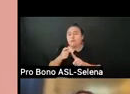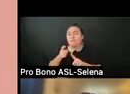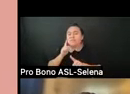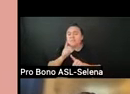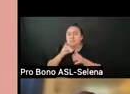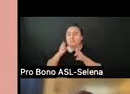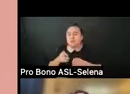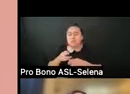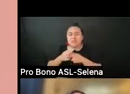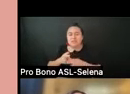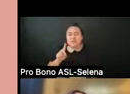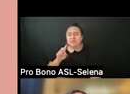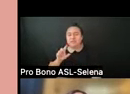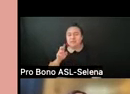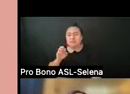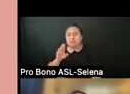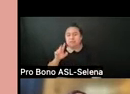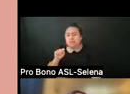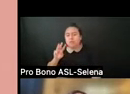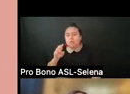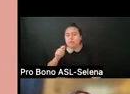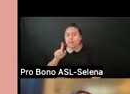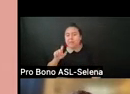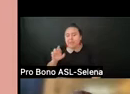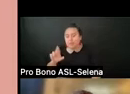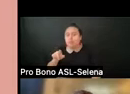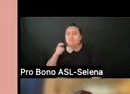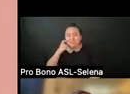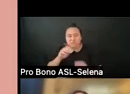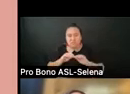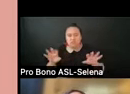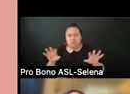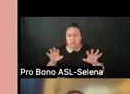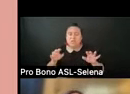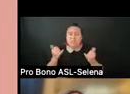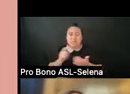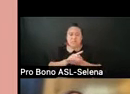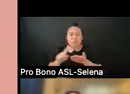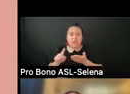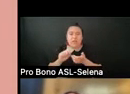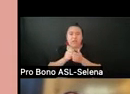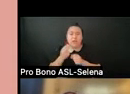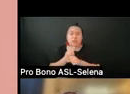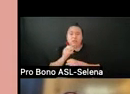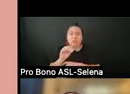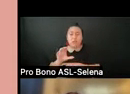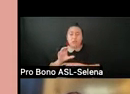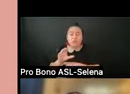you to think about how the use of open captions can enhance creativity, not just accessibility.